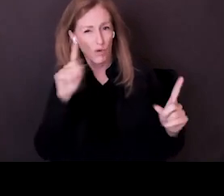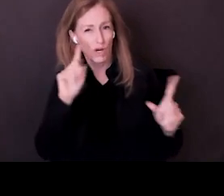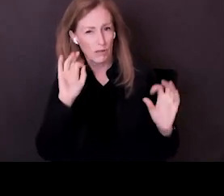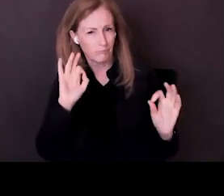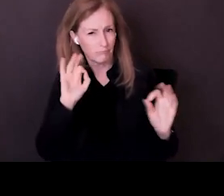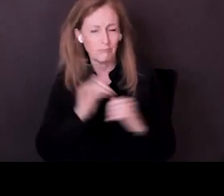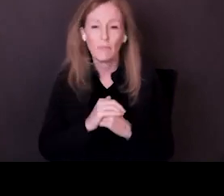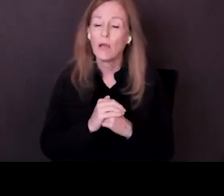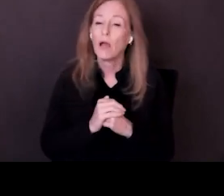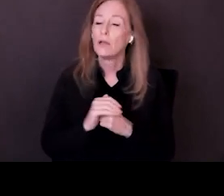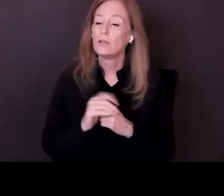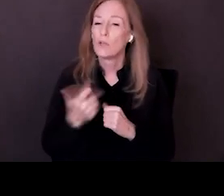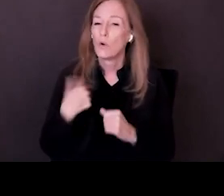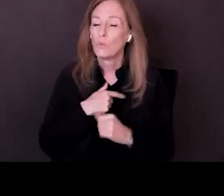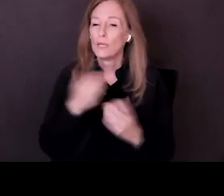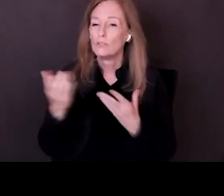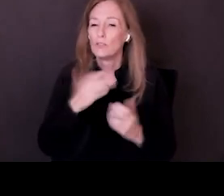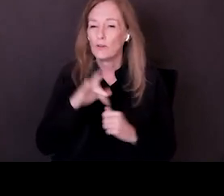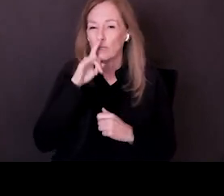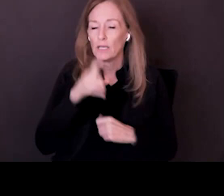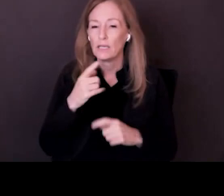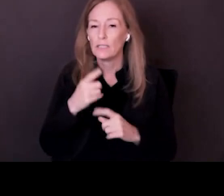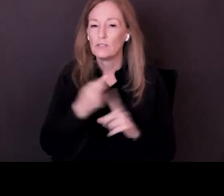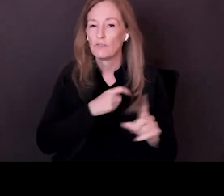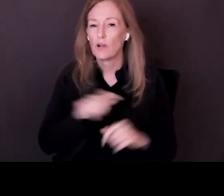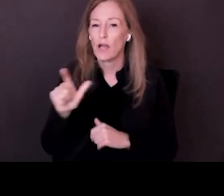WE HAVE SERVED KIDS AND FAMILIES FROM 24 COUNTIES. WE ARE